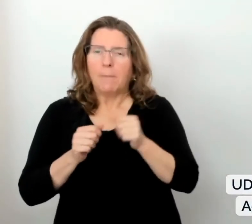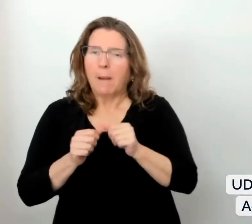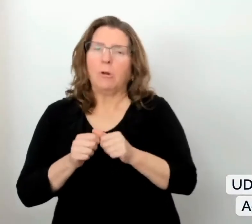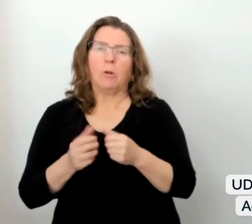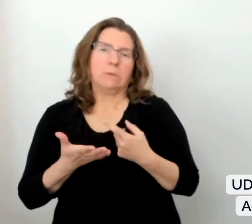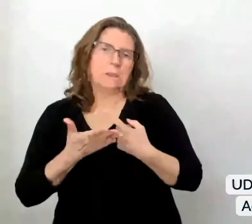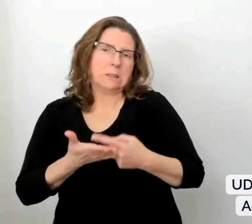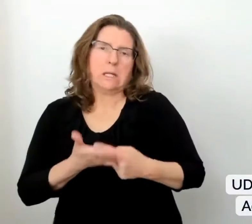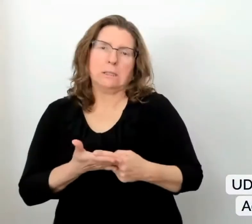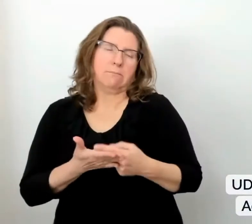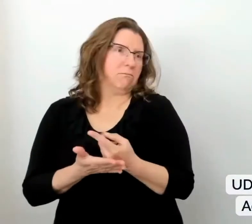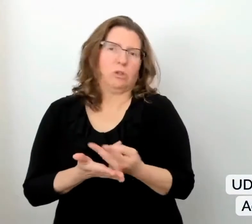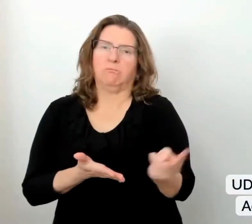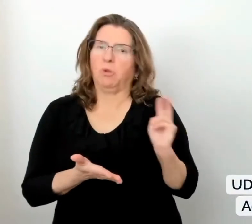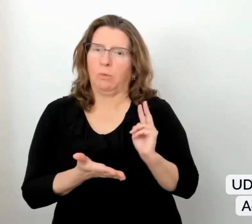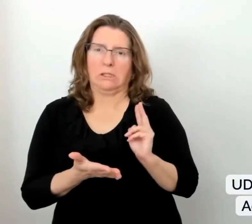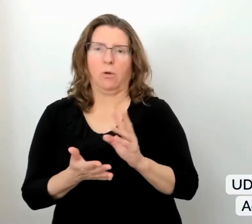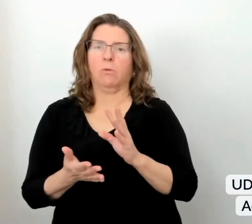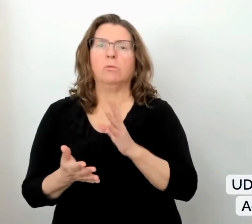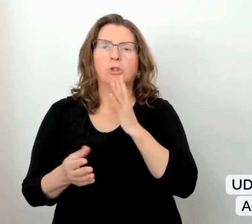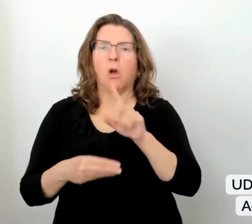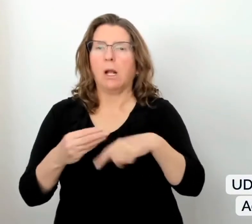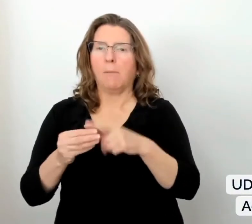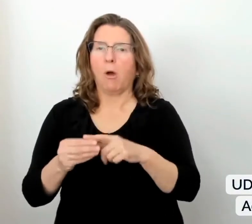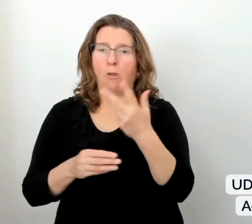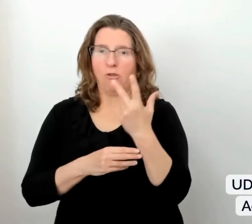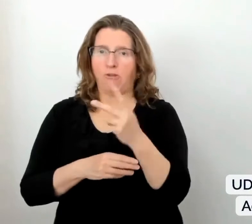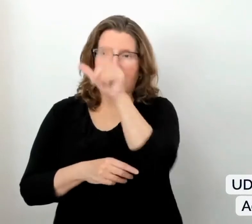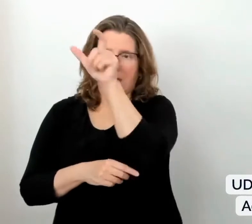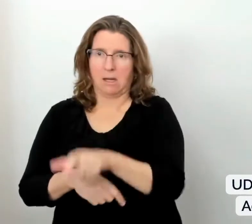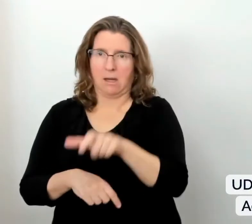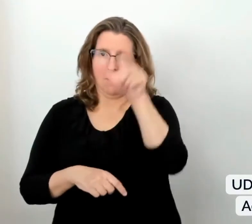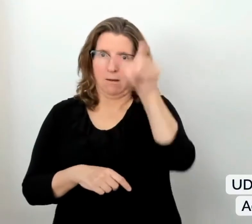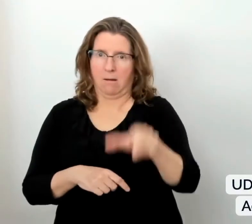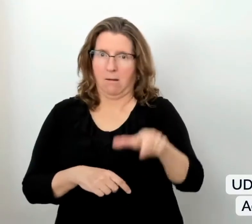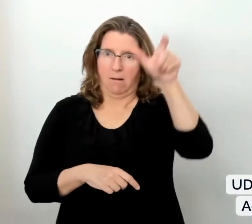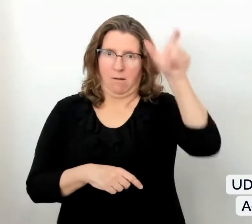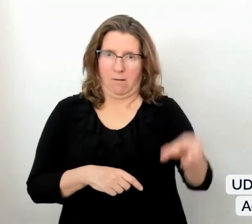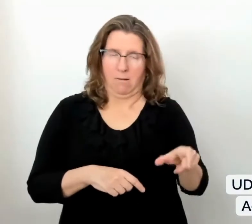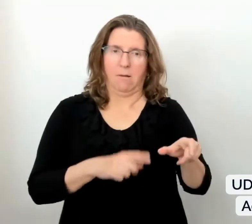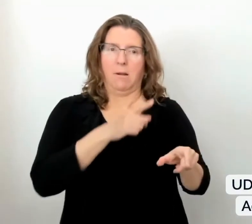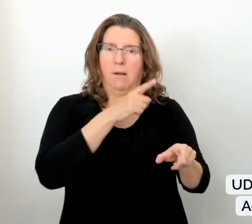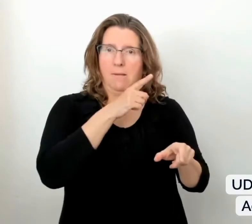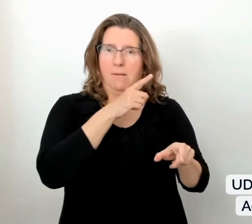You'll recall from our lectures a couple of weeks ago, we touched on the three principles of UDL.